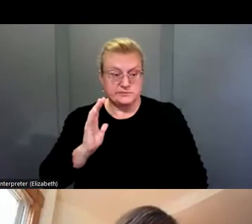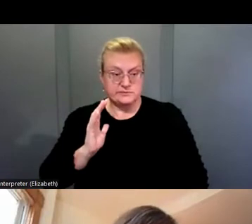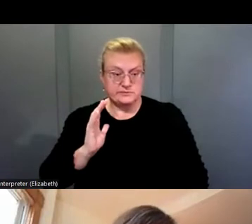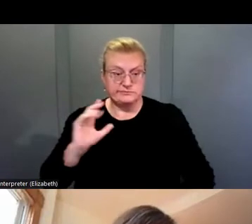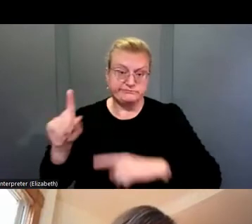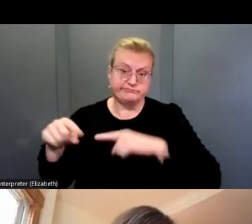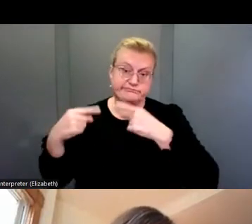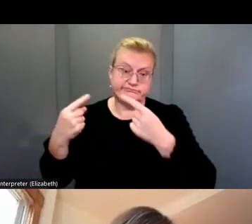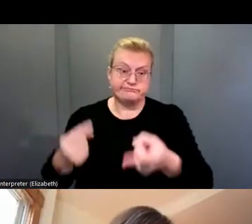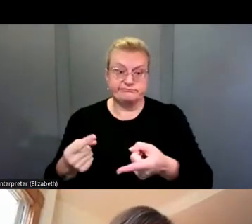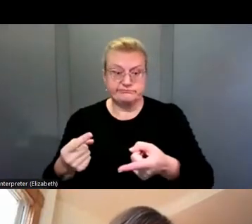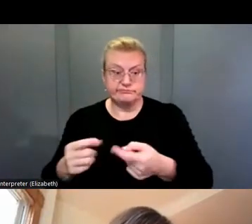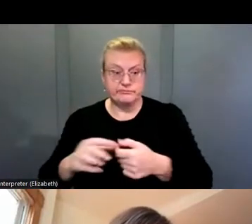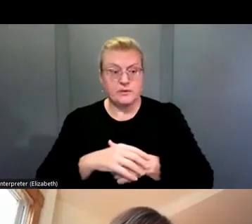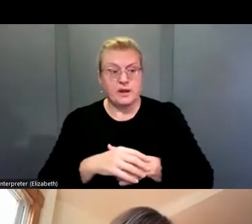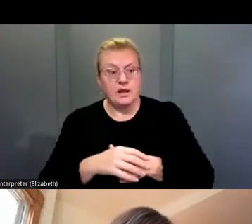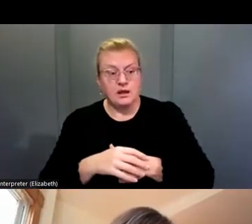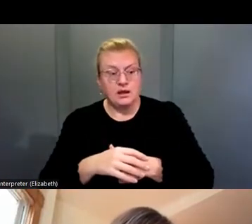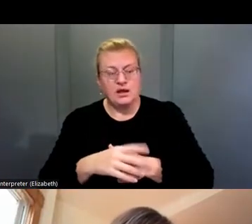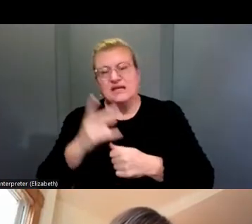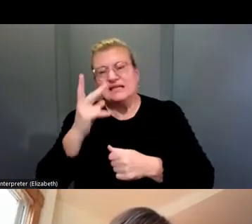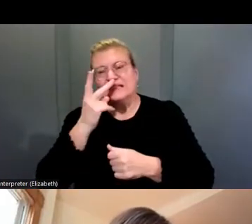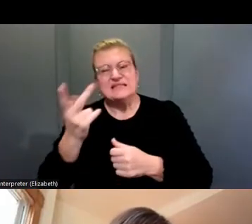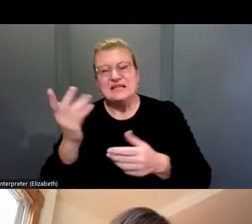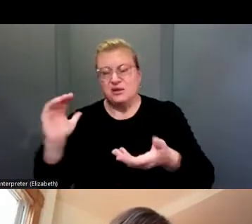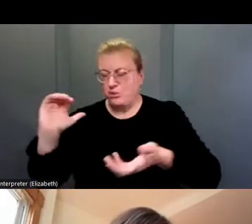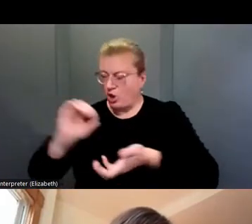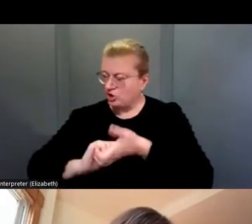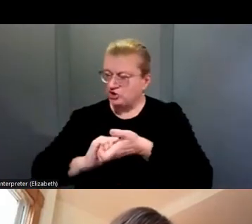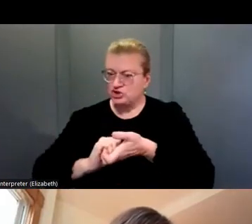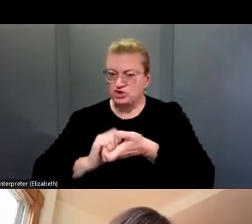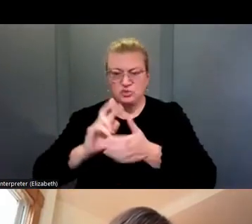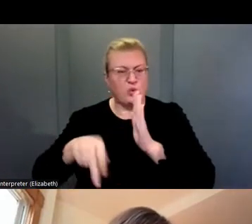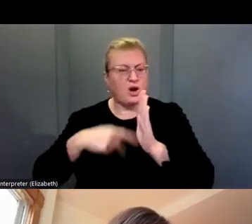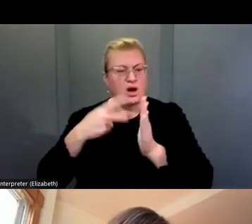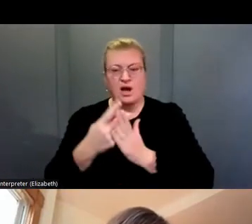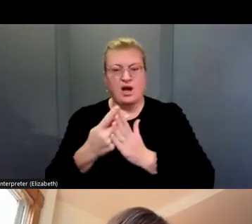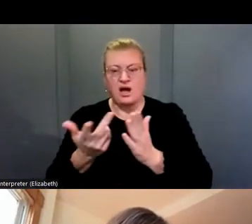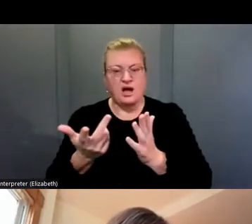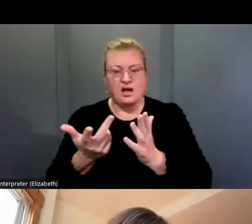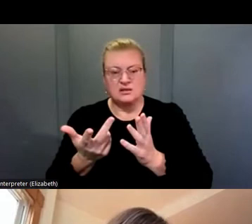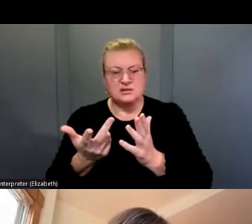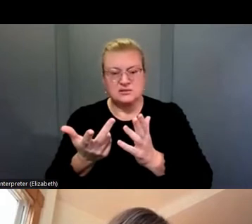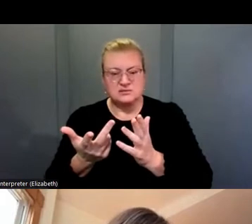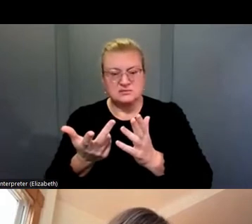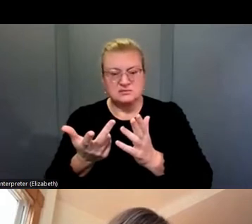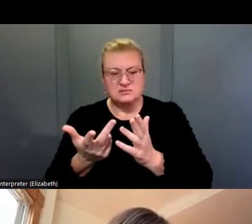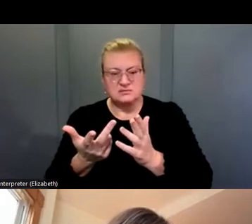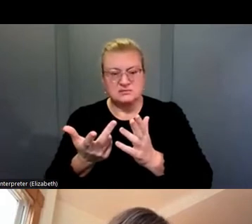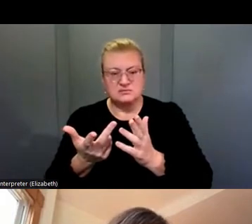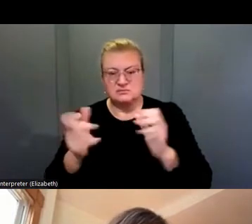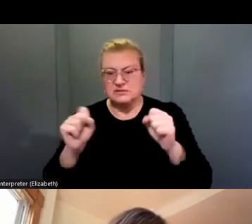and to see what kind of partnerships that we might develop together